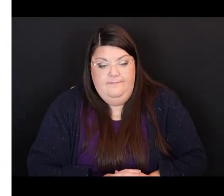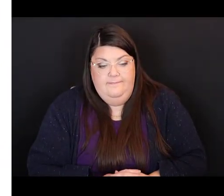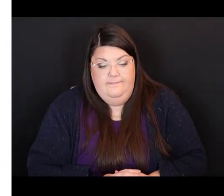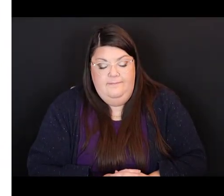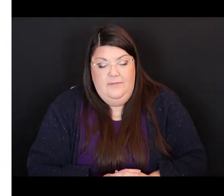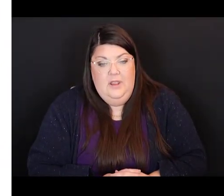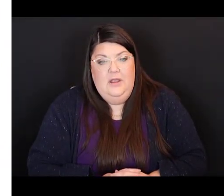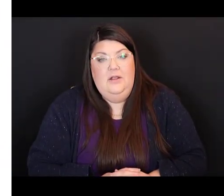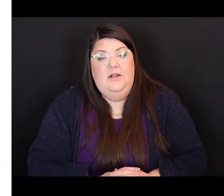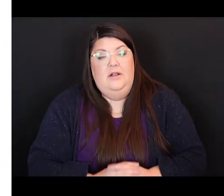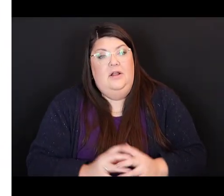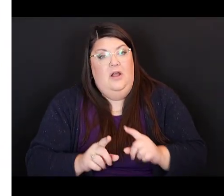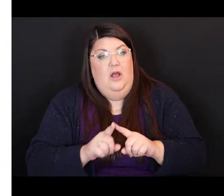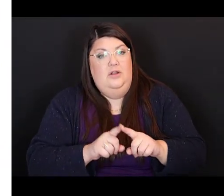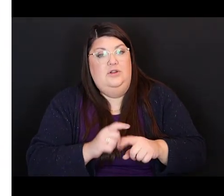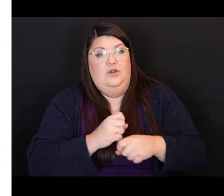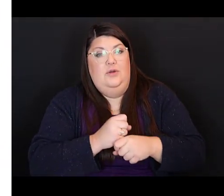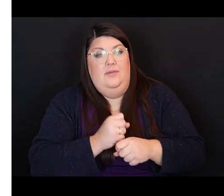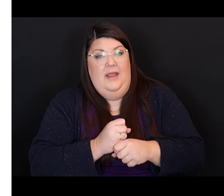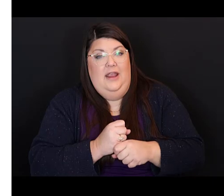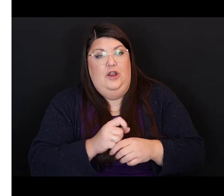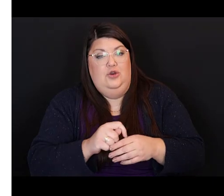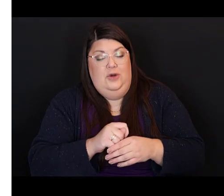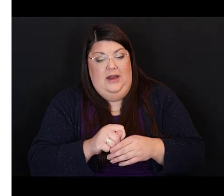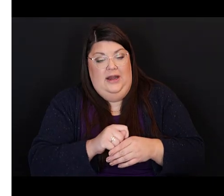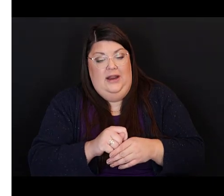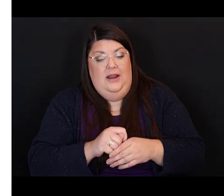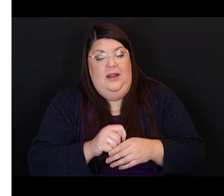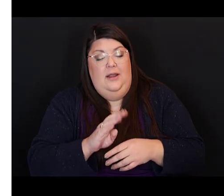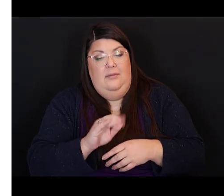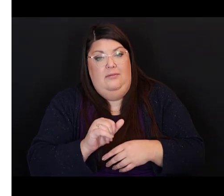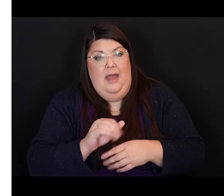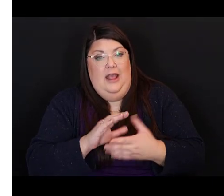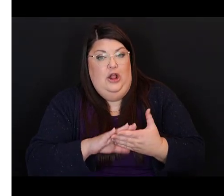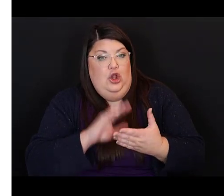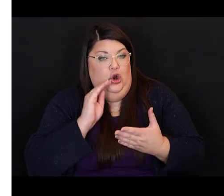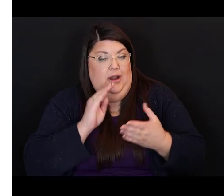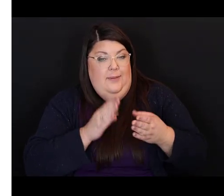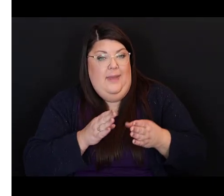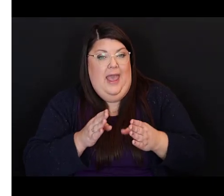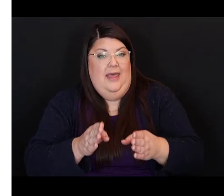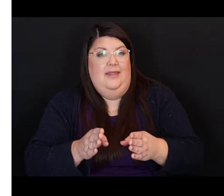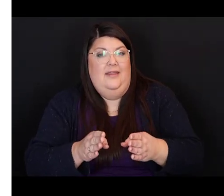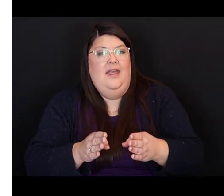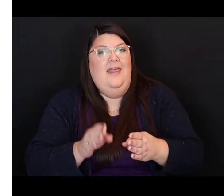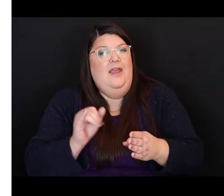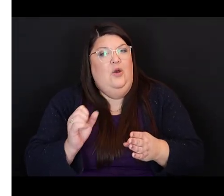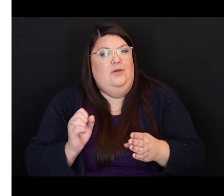We also curate training by learning path. And Heather, this kind of gets